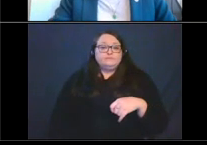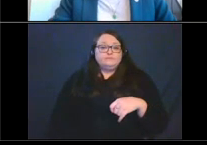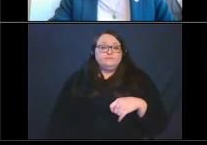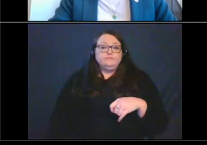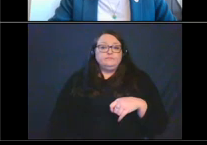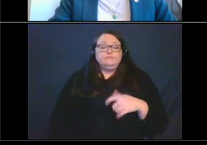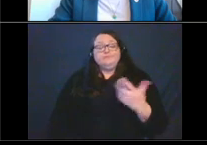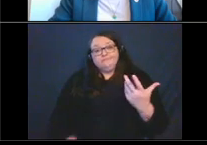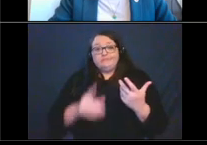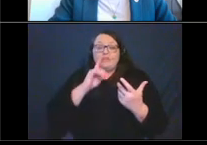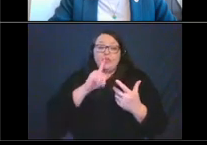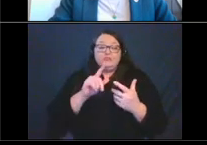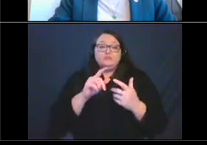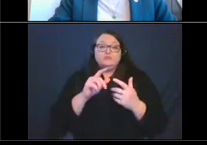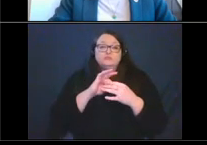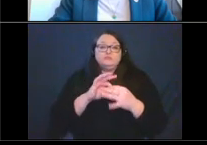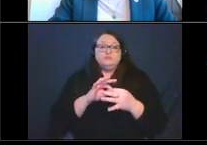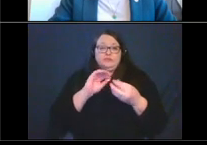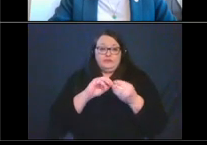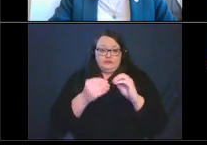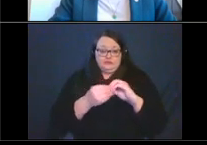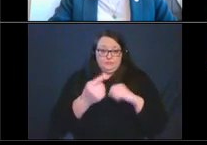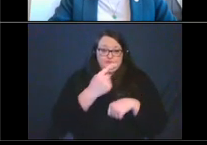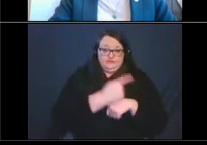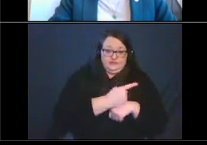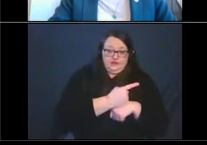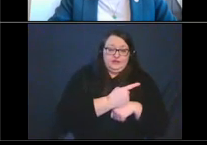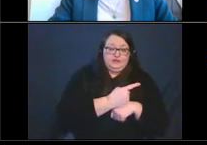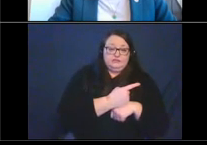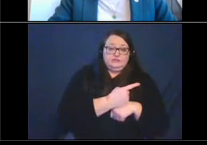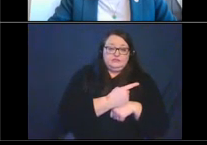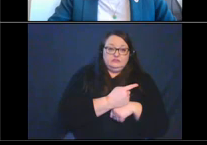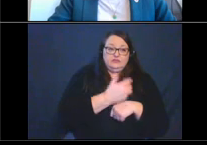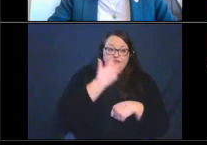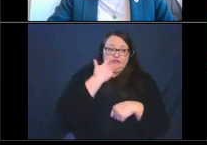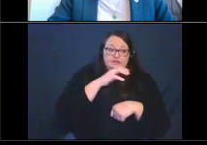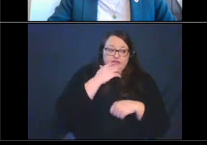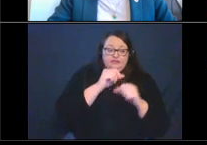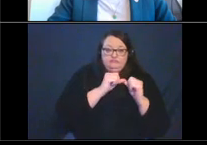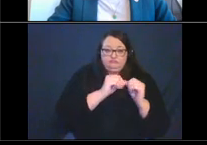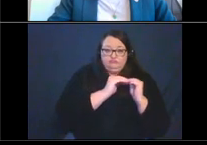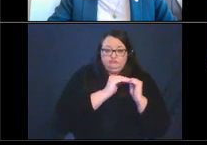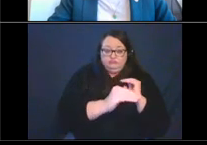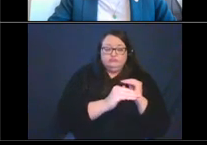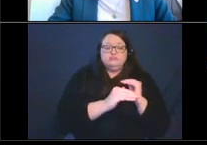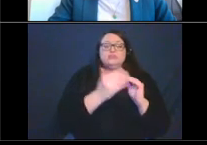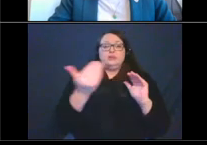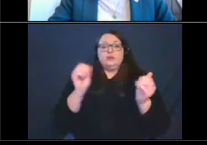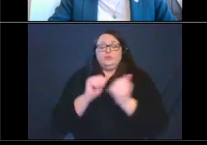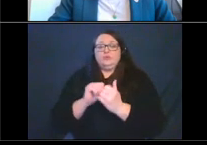of relating the number of days to sort of like the epidemiology of looking at the number of days of